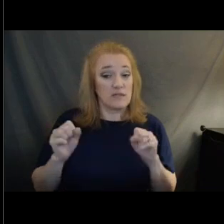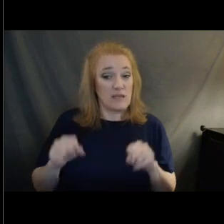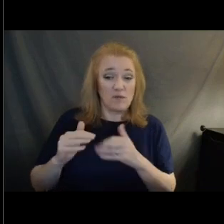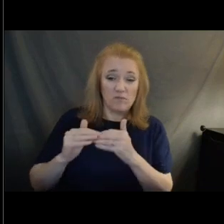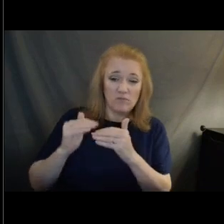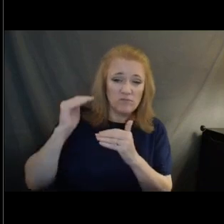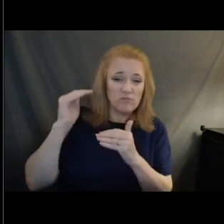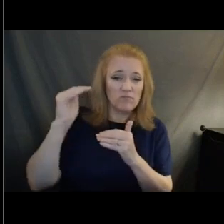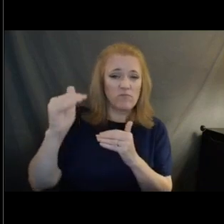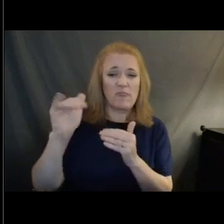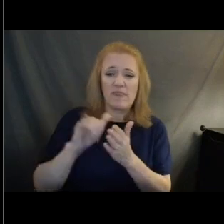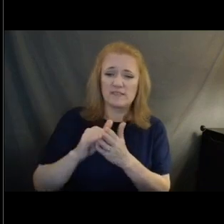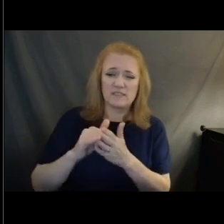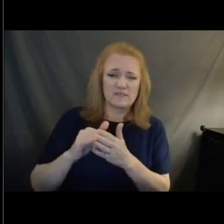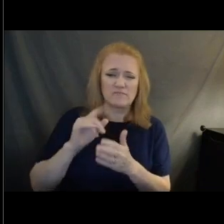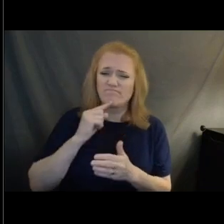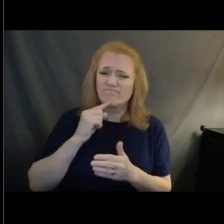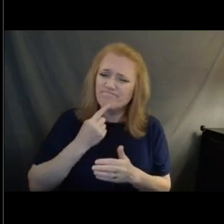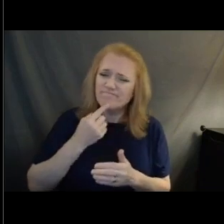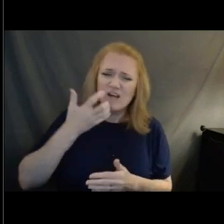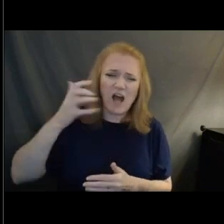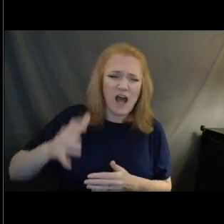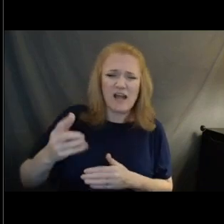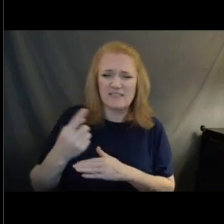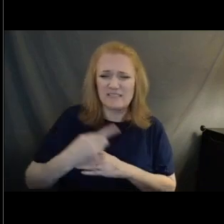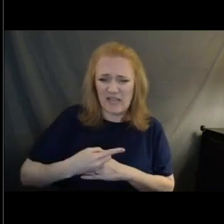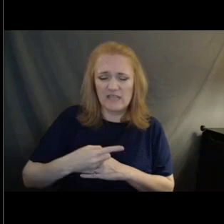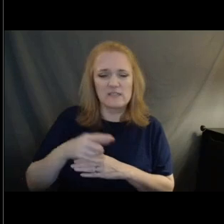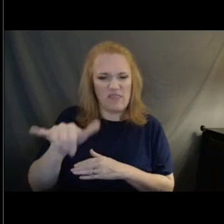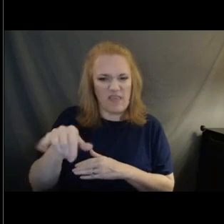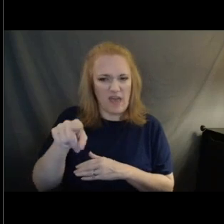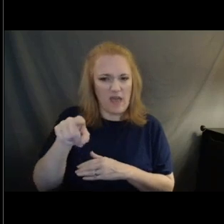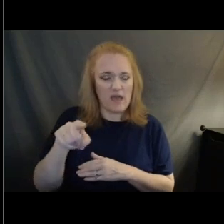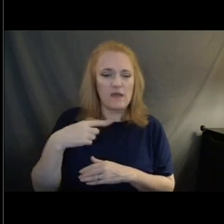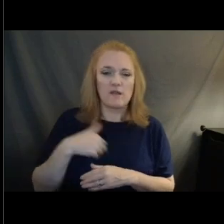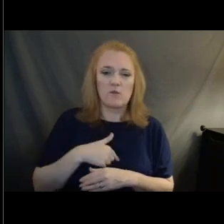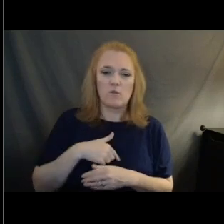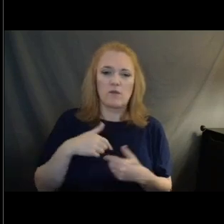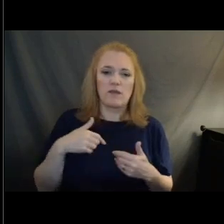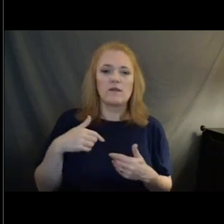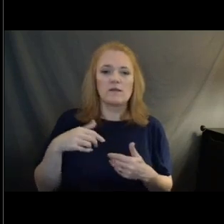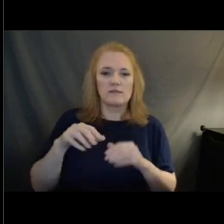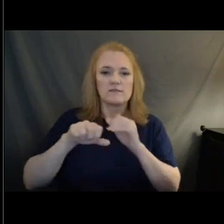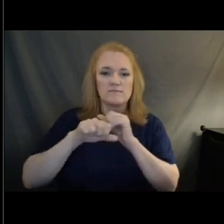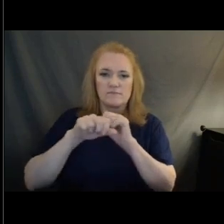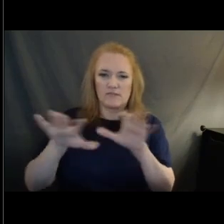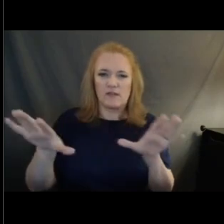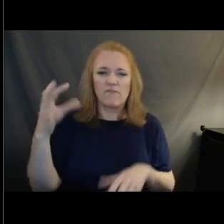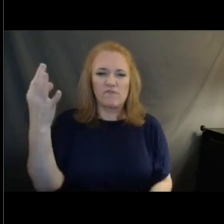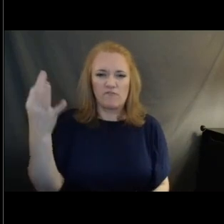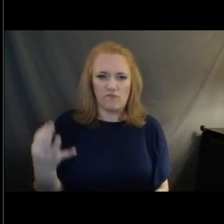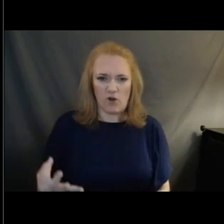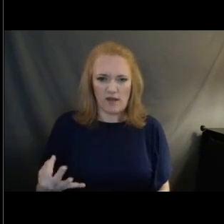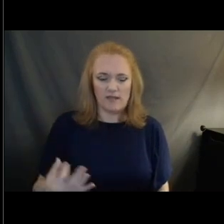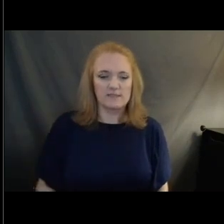as extreme hot days. And this is again issued once per week on Fridays. Next slide please.